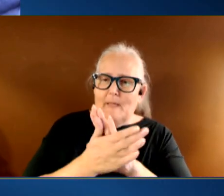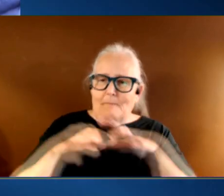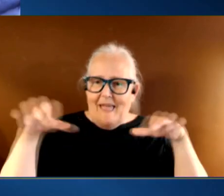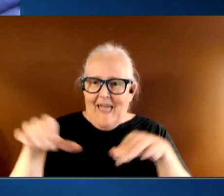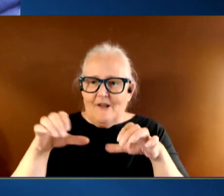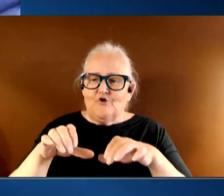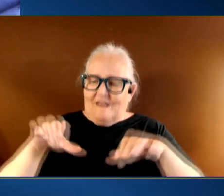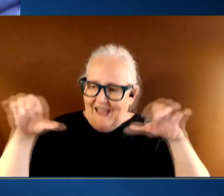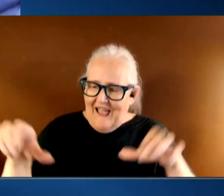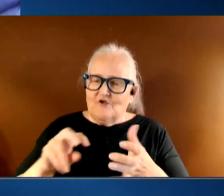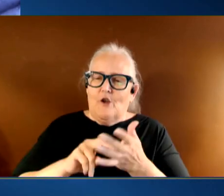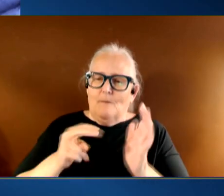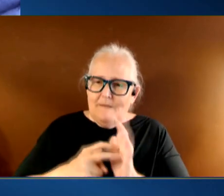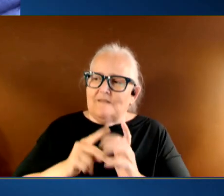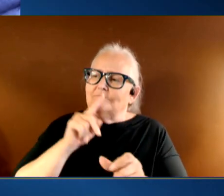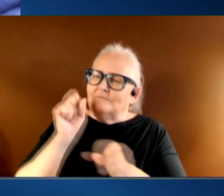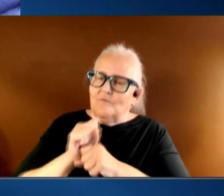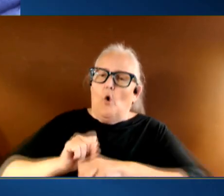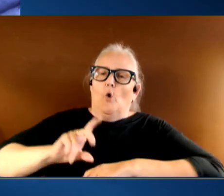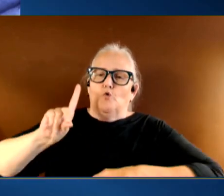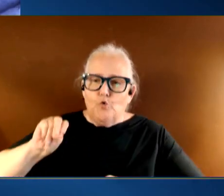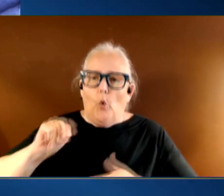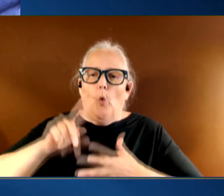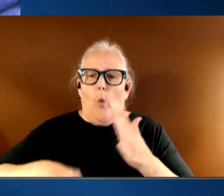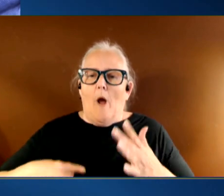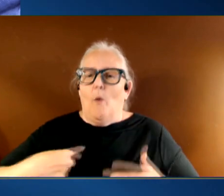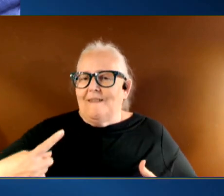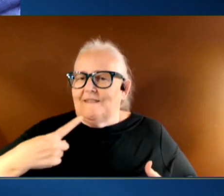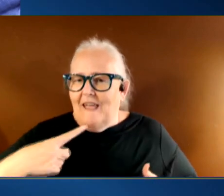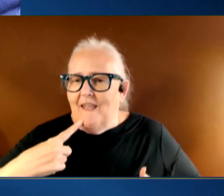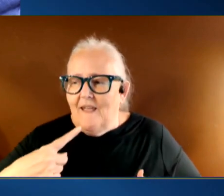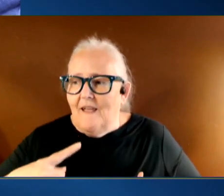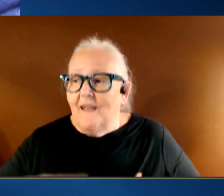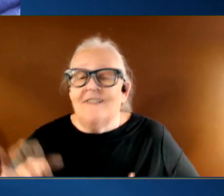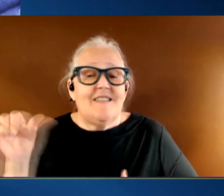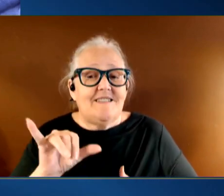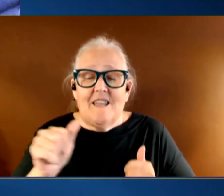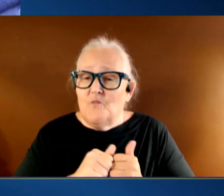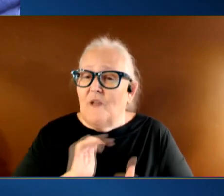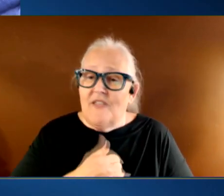what we're saying in this place. And that goes for our CBO leaders, our warriors,